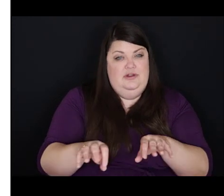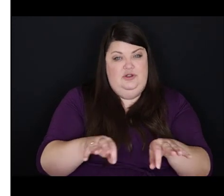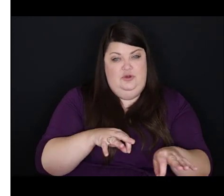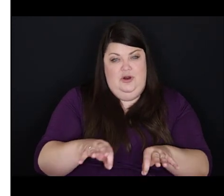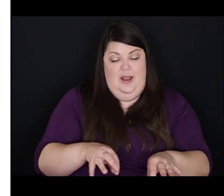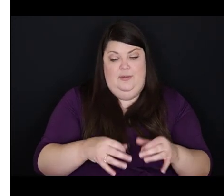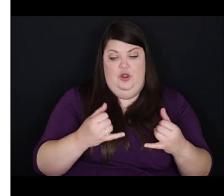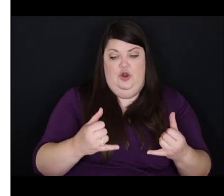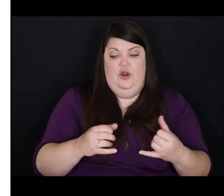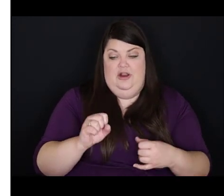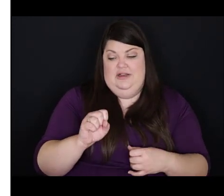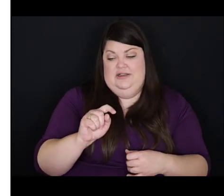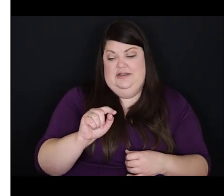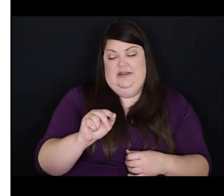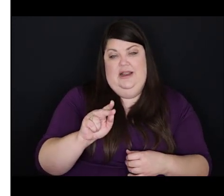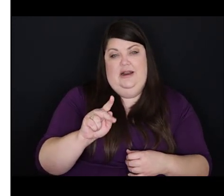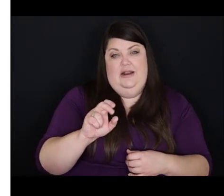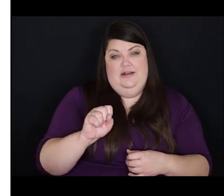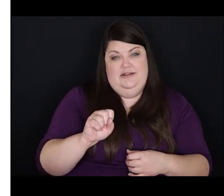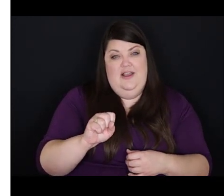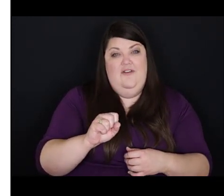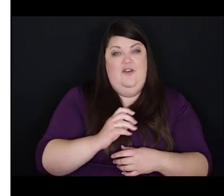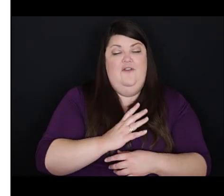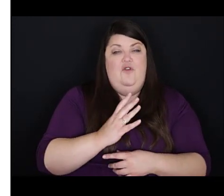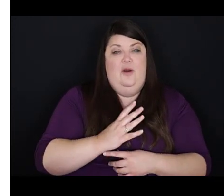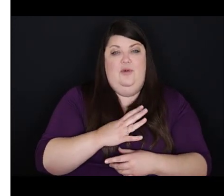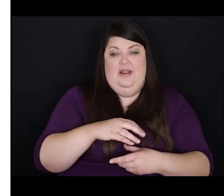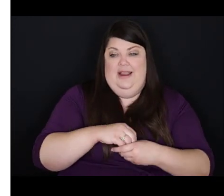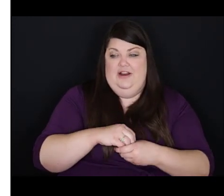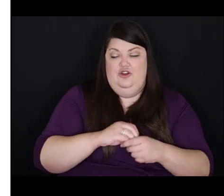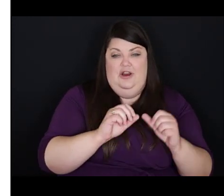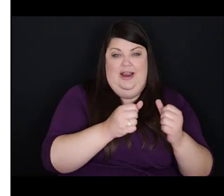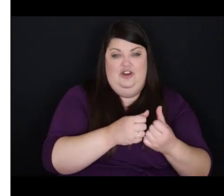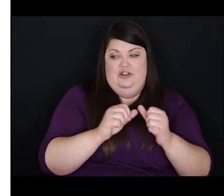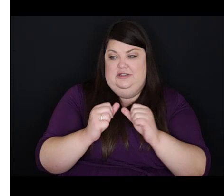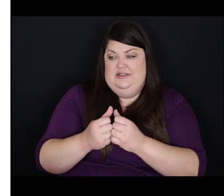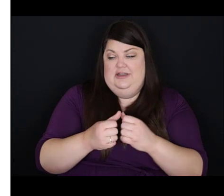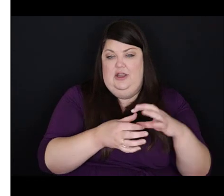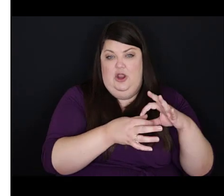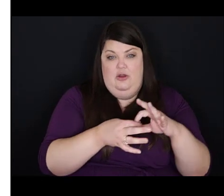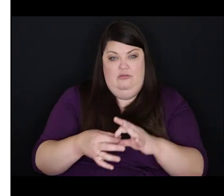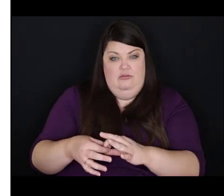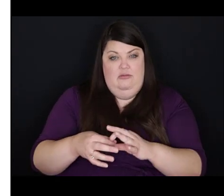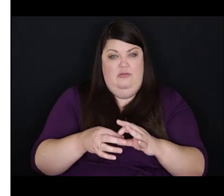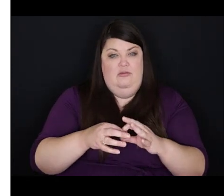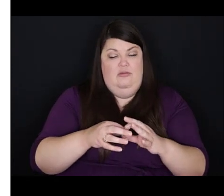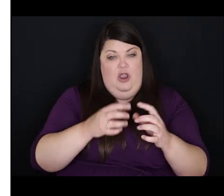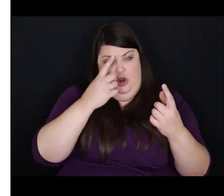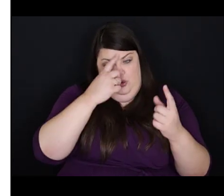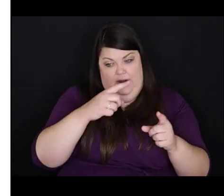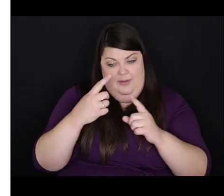scope of the formal interagency agreement between the VR agency and the State educational agency.